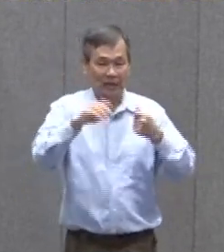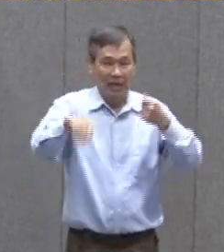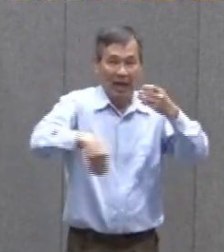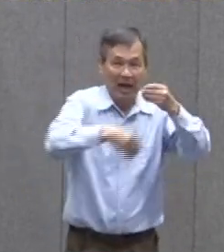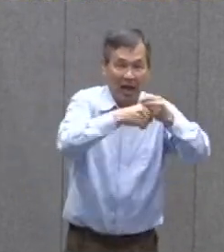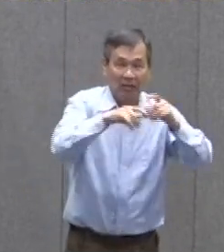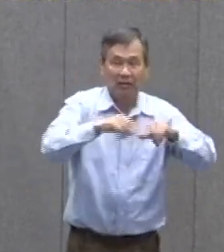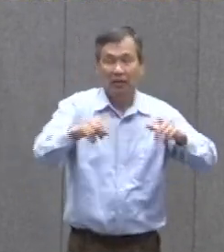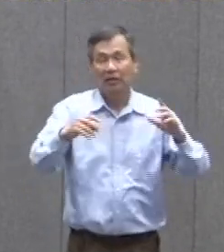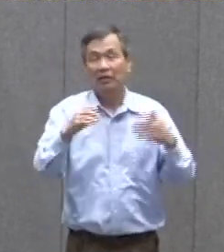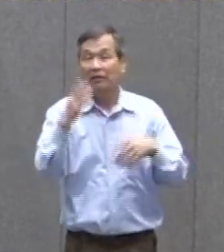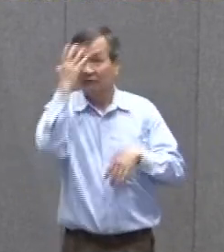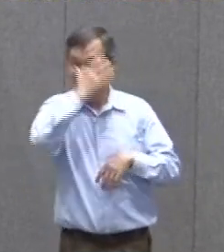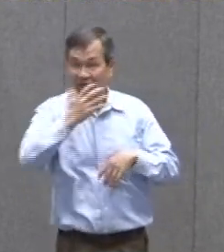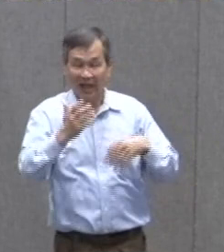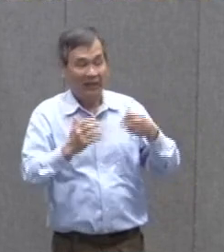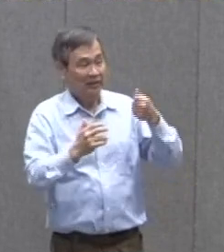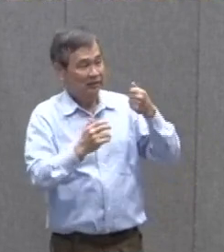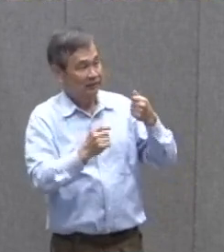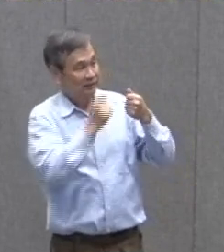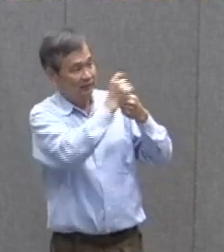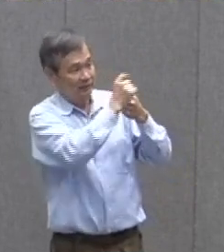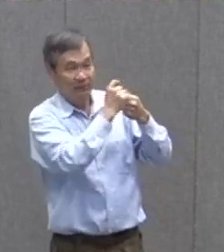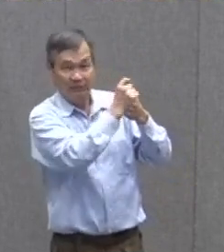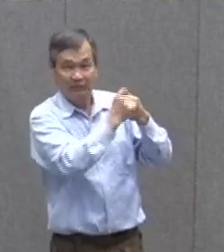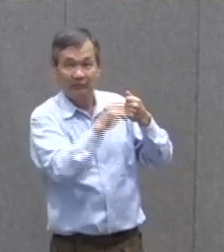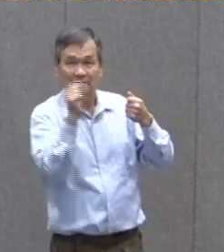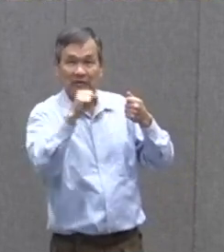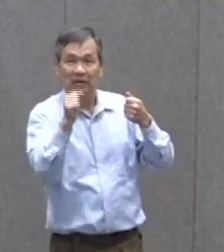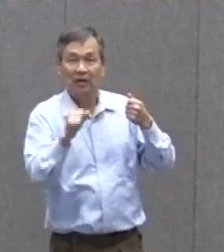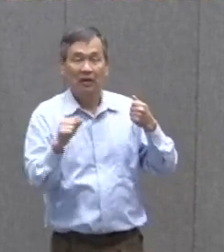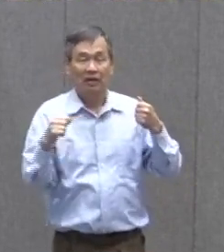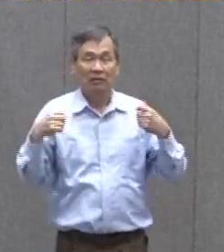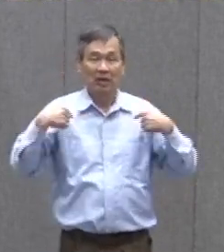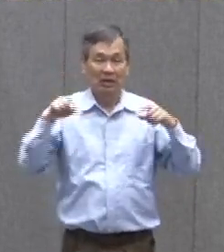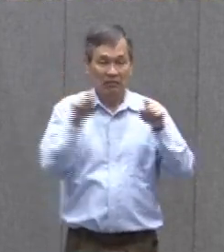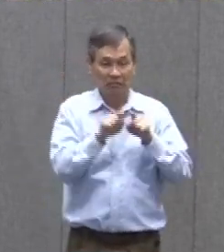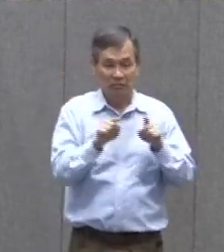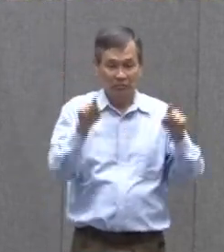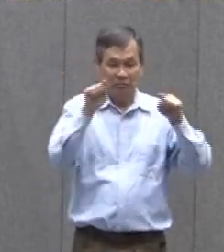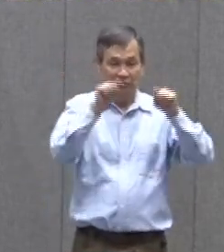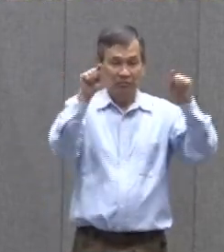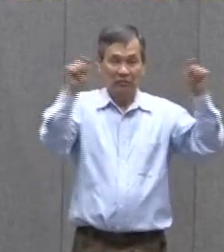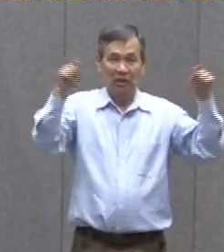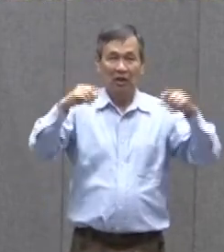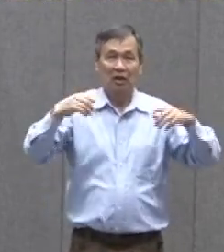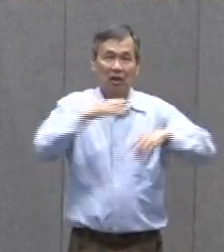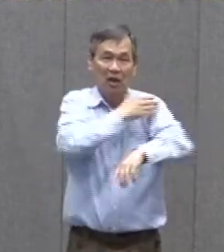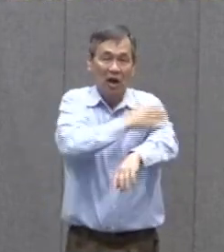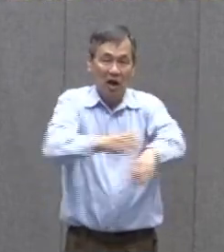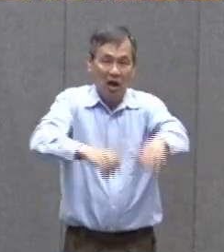I drew on a face. I added on some pipe cleaners for arms and some paper clips for hair.